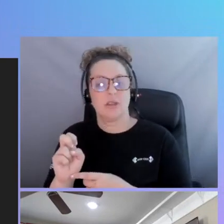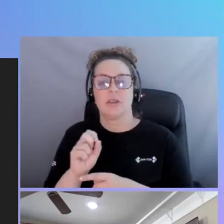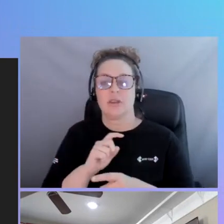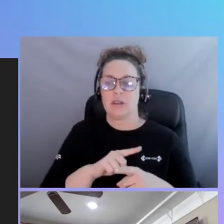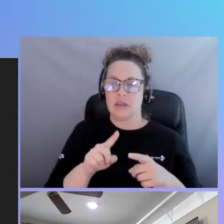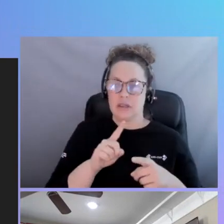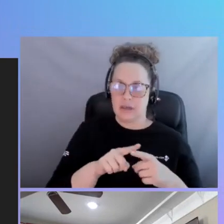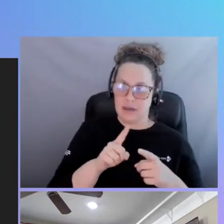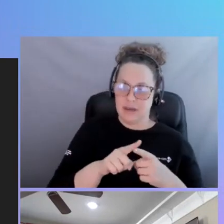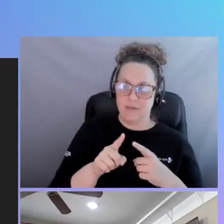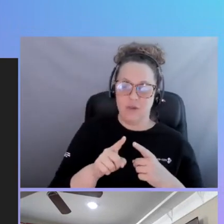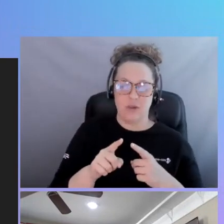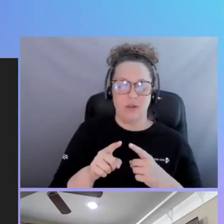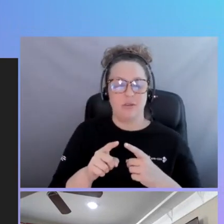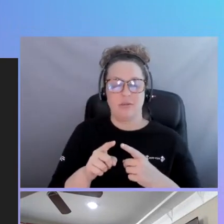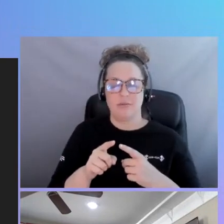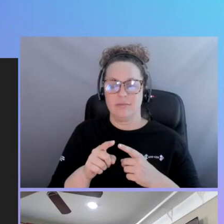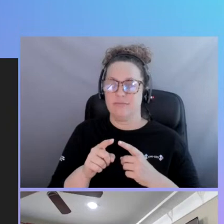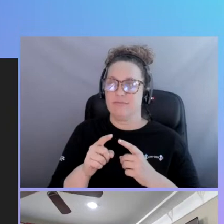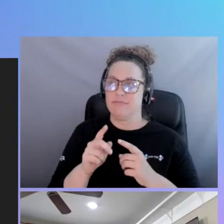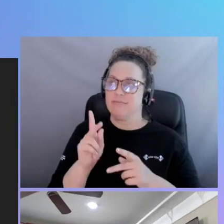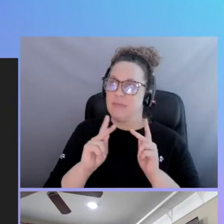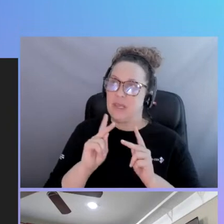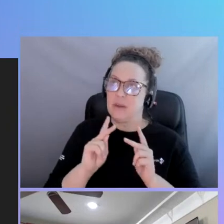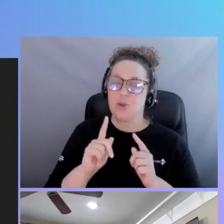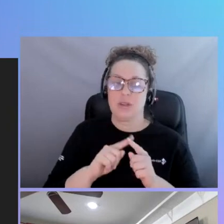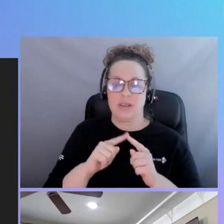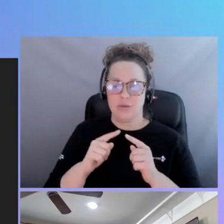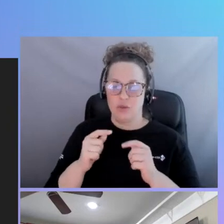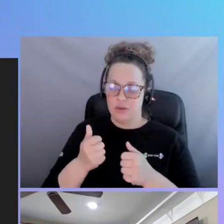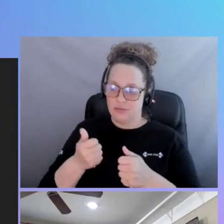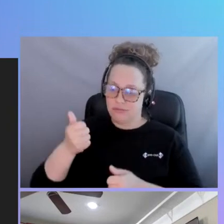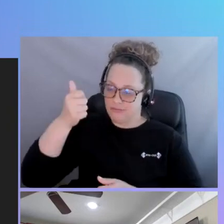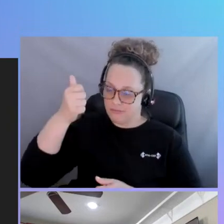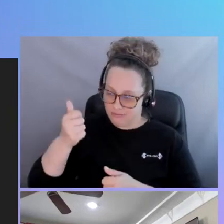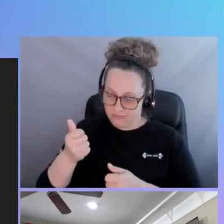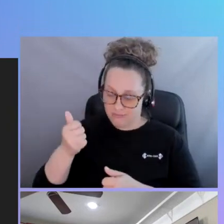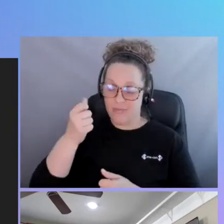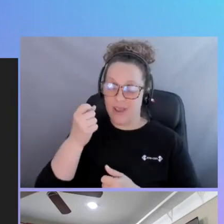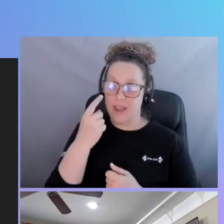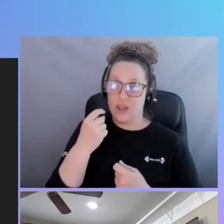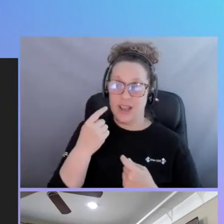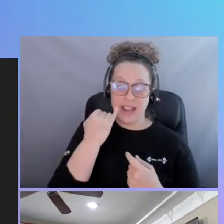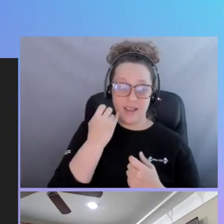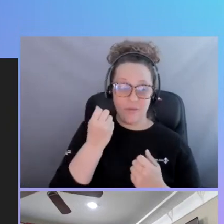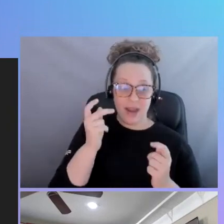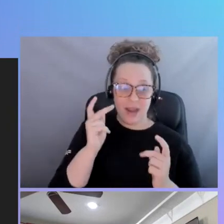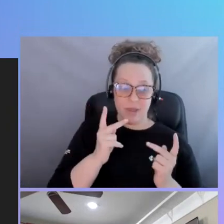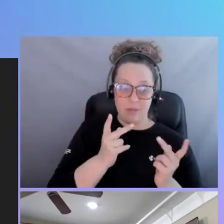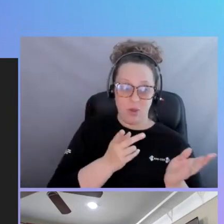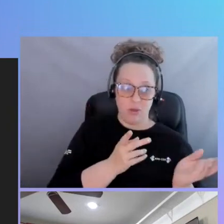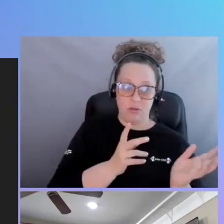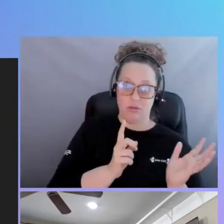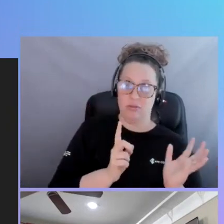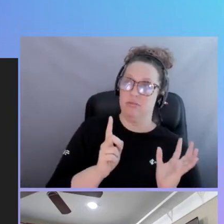And I, I guarantee this if you get a lot of people bringing that message, helping you bring it up the chain, the C-suite